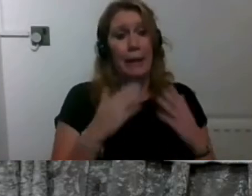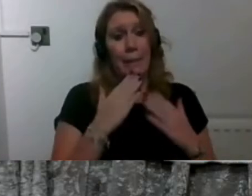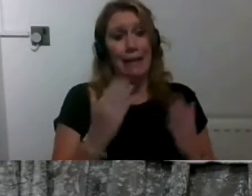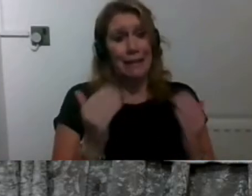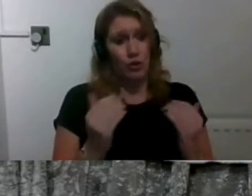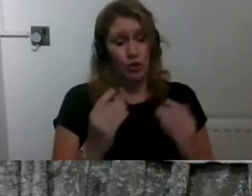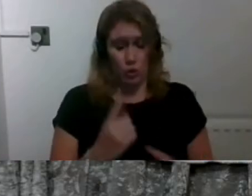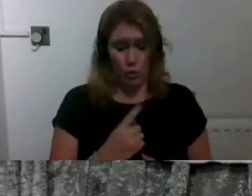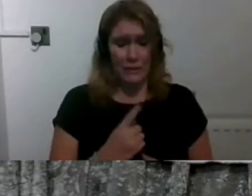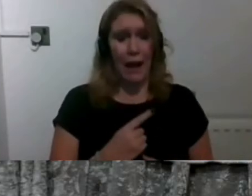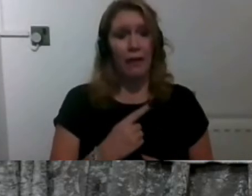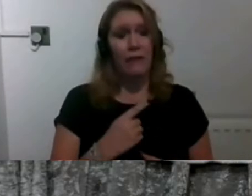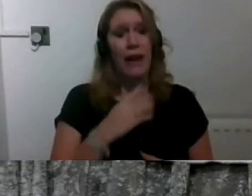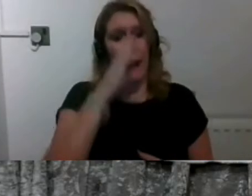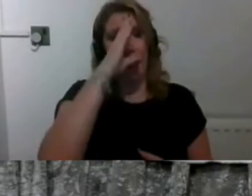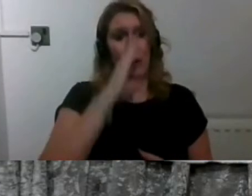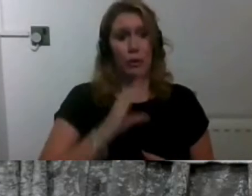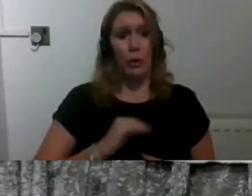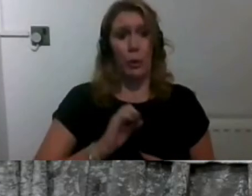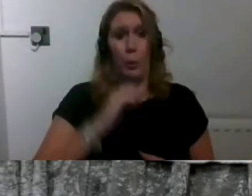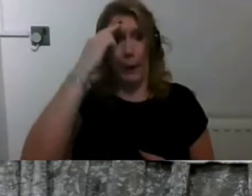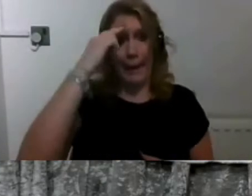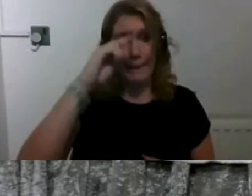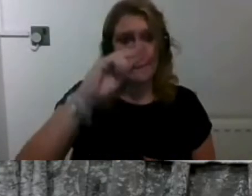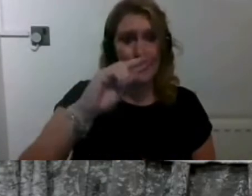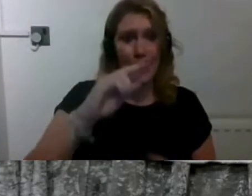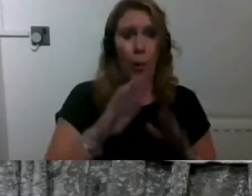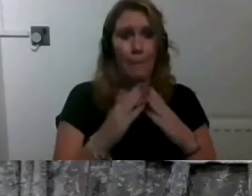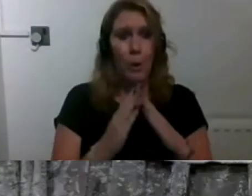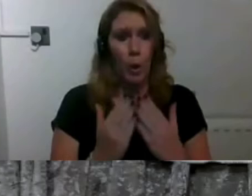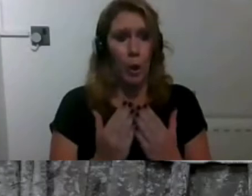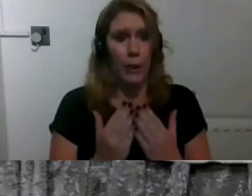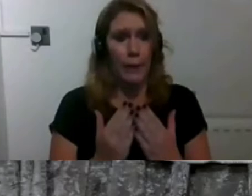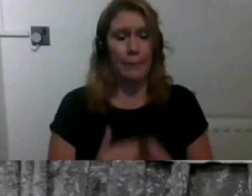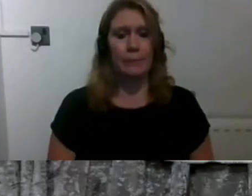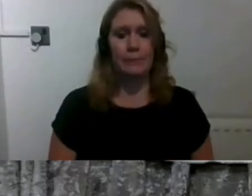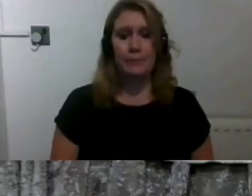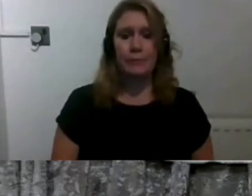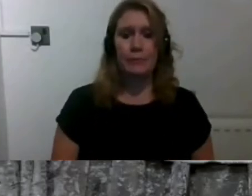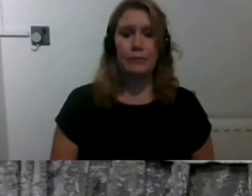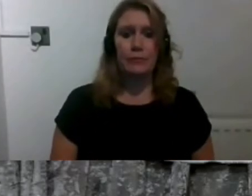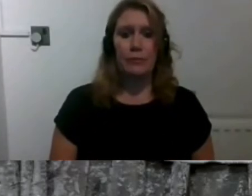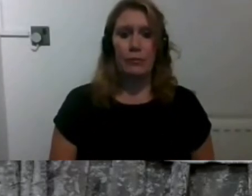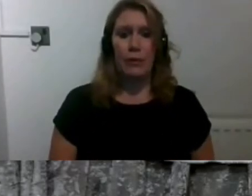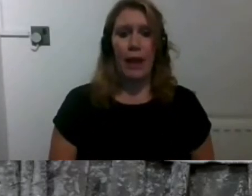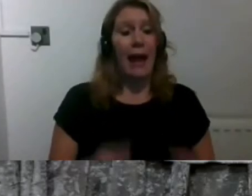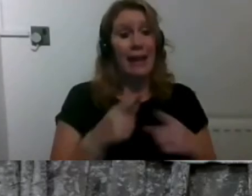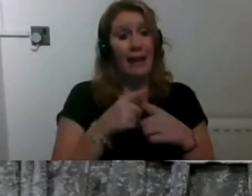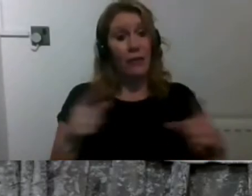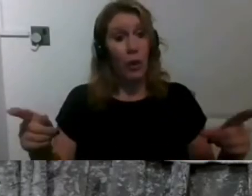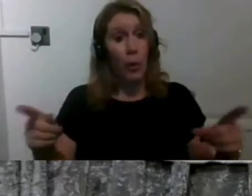some of your books, and everybody else with your first poem if you're a published poet or you have got gigs coming up please